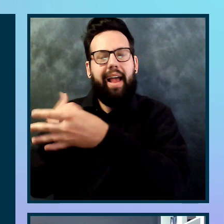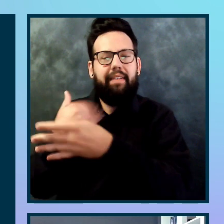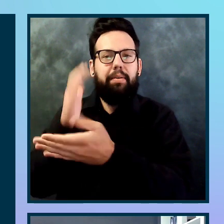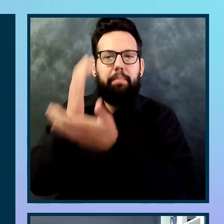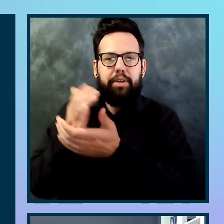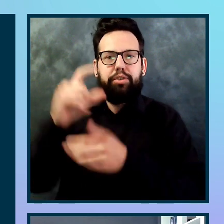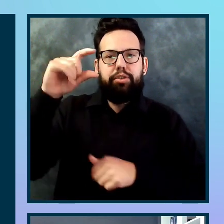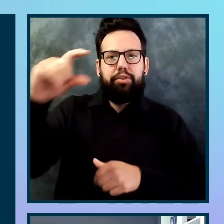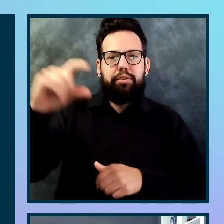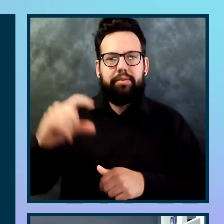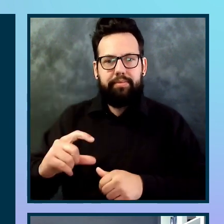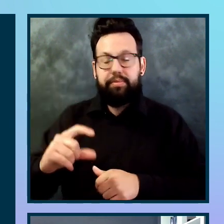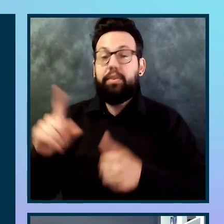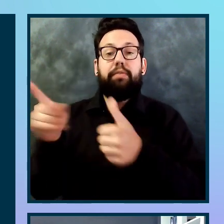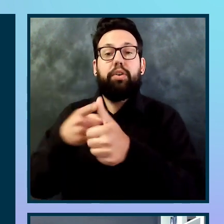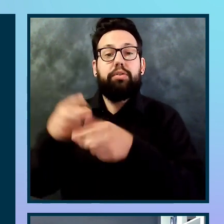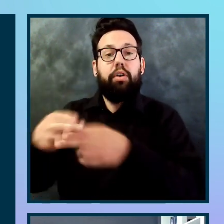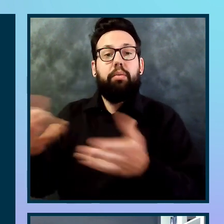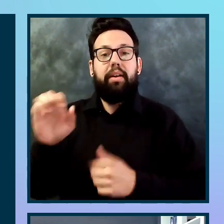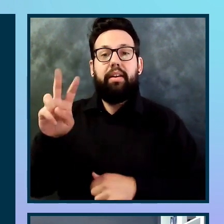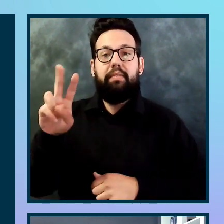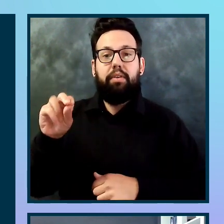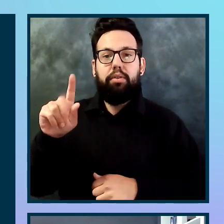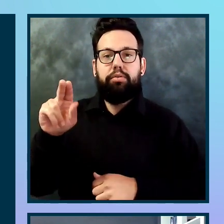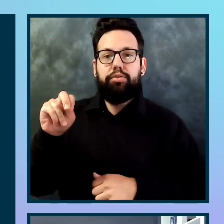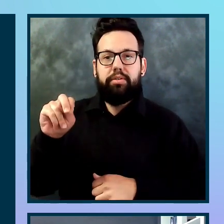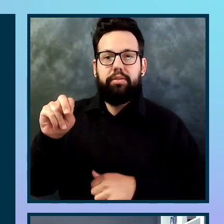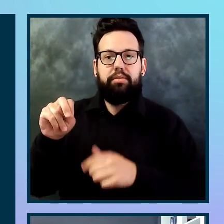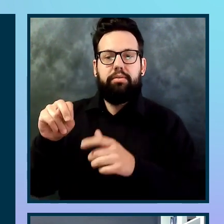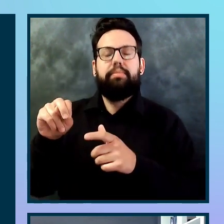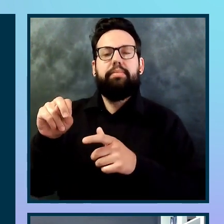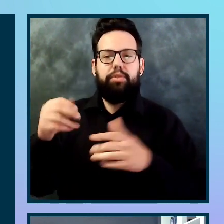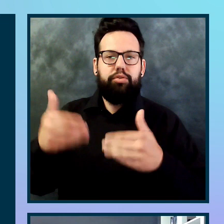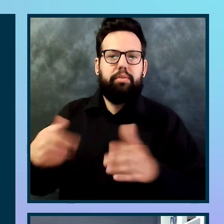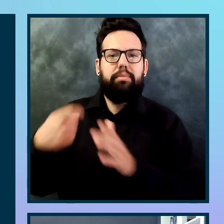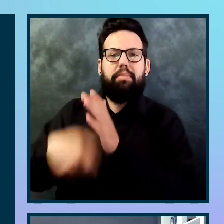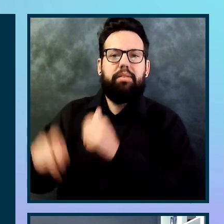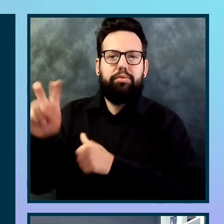So the first one is called, Evolution Short, $200. Second one is a 120.25.